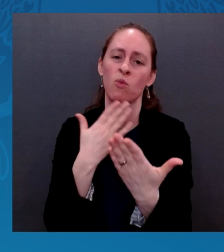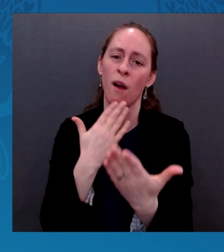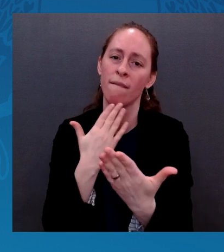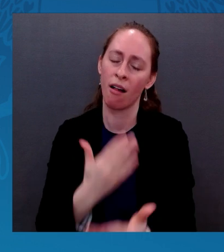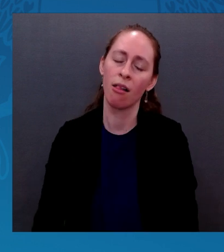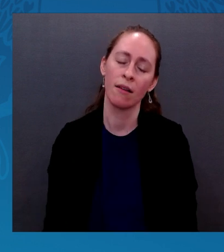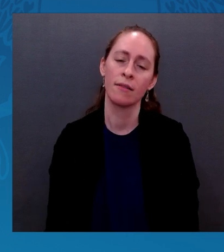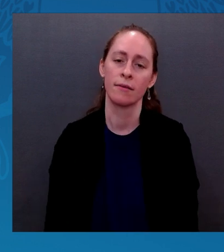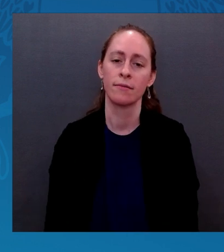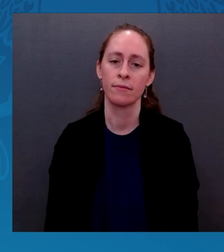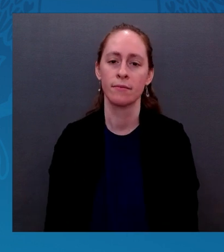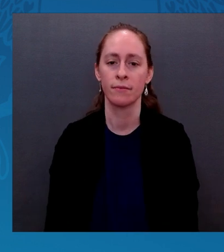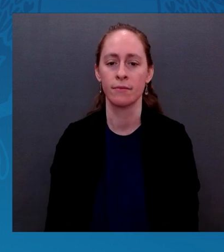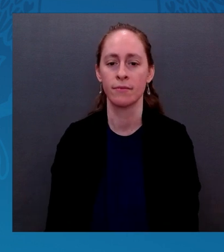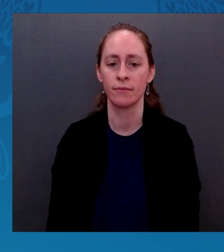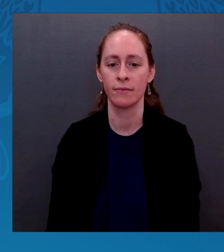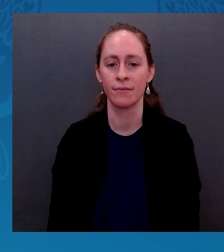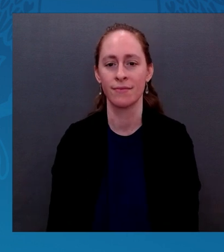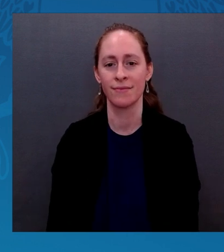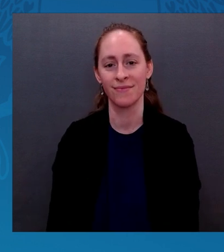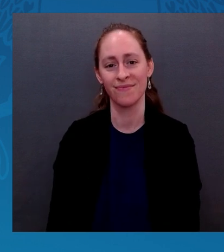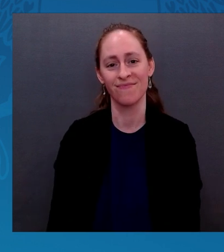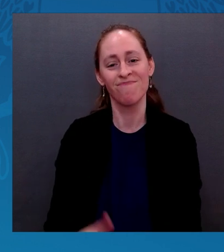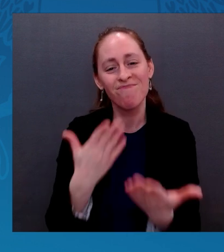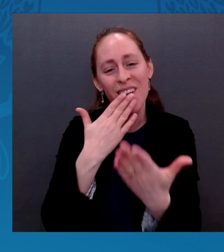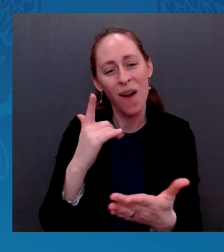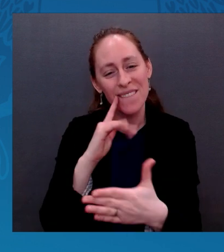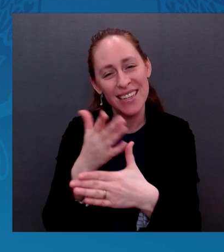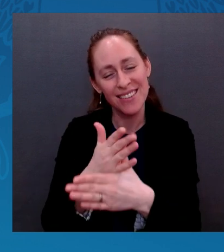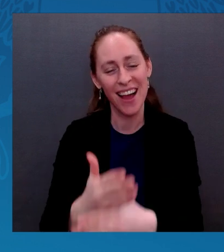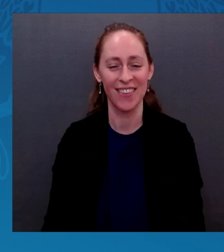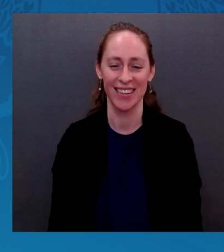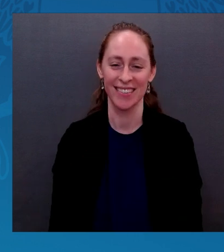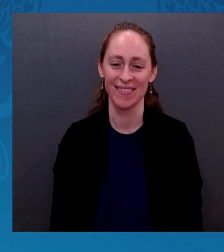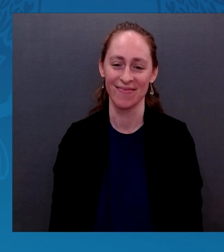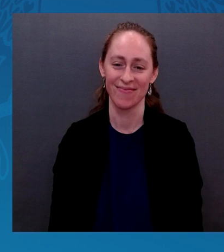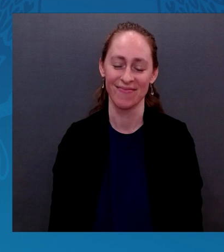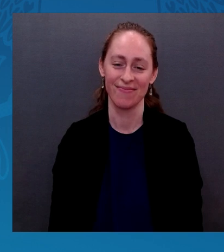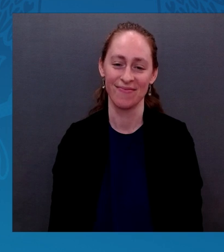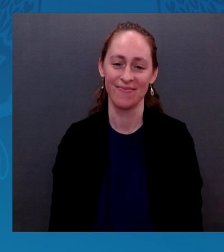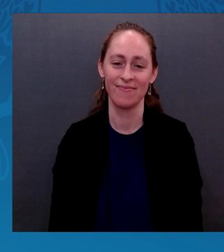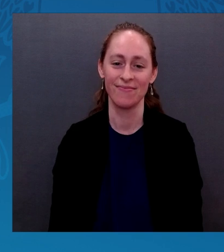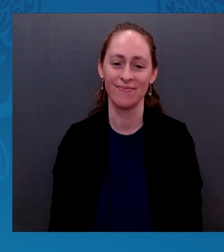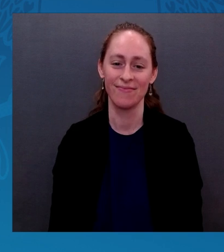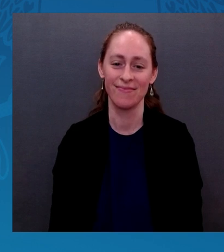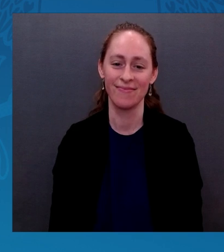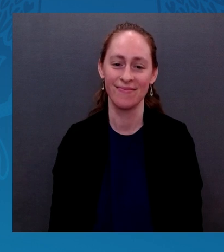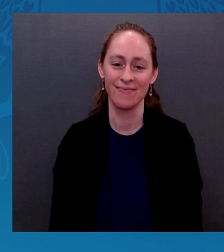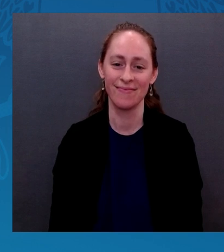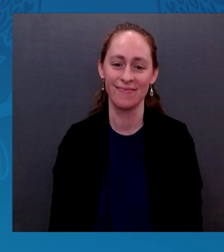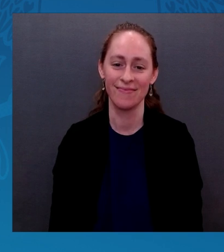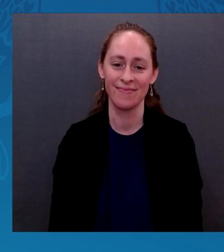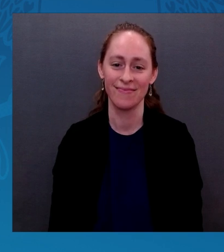Shamika Trautman: Okay no problem. The Vice President: